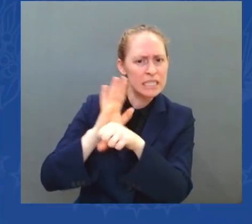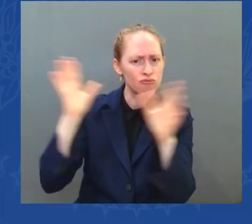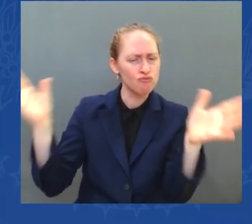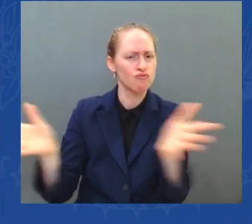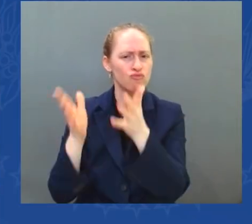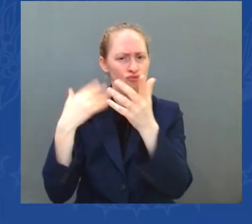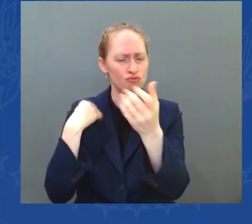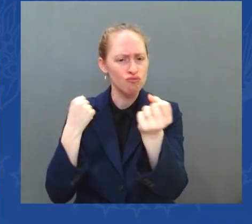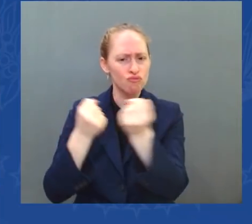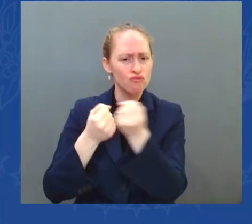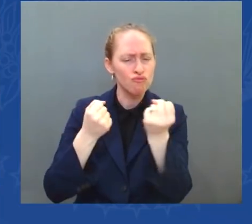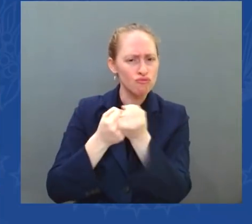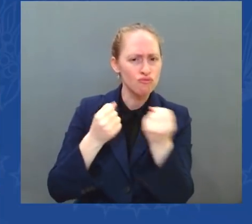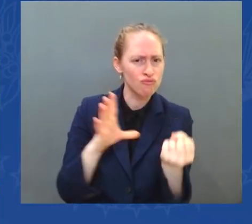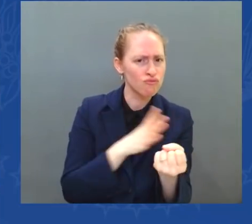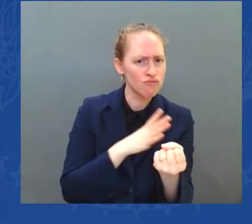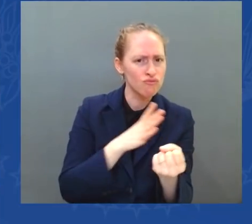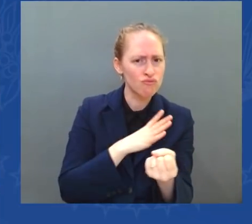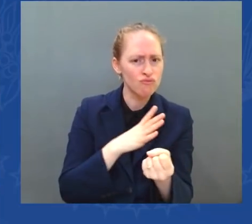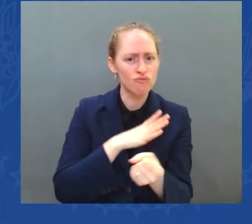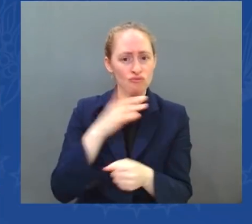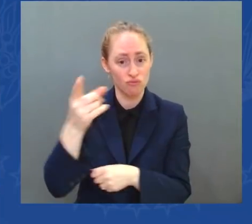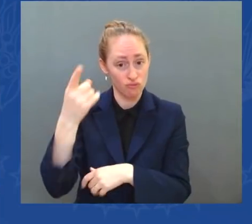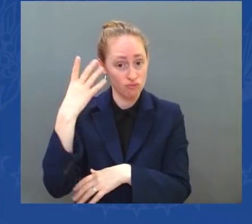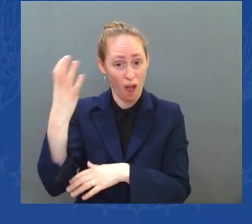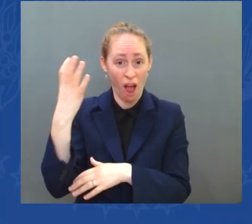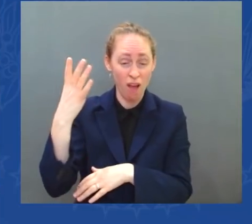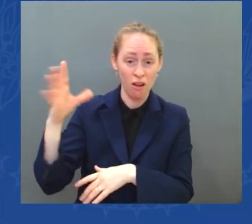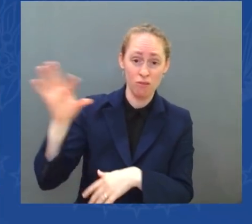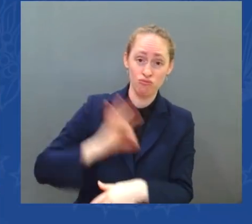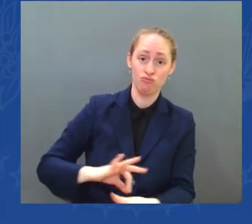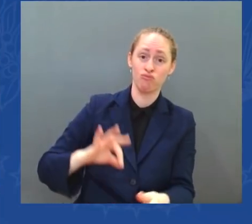Just pay your fair share, just pay a little tiny bit,